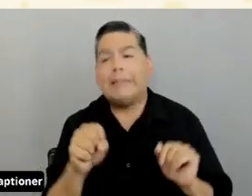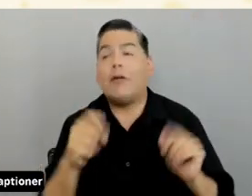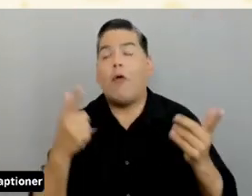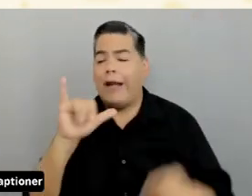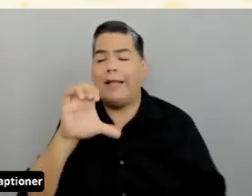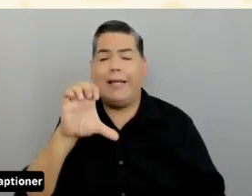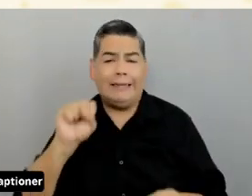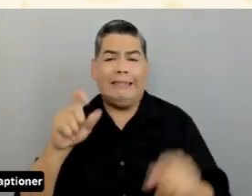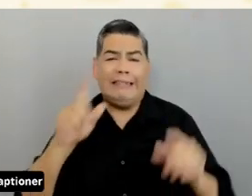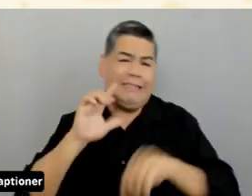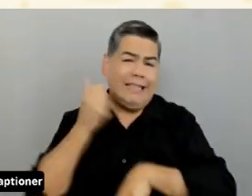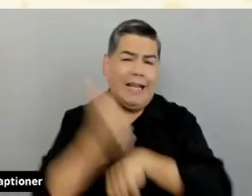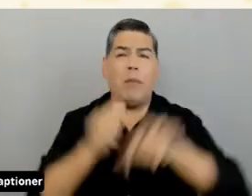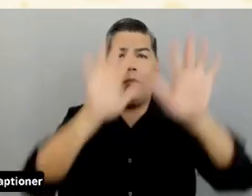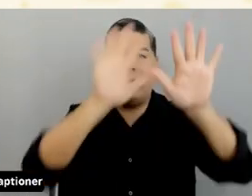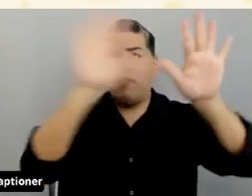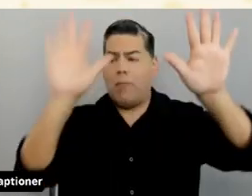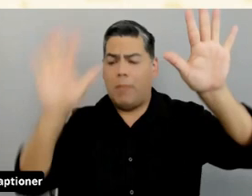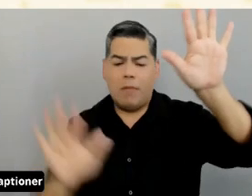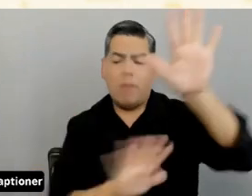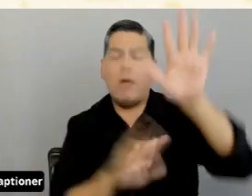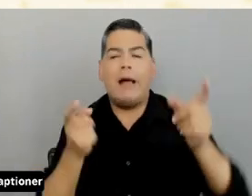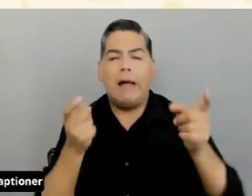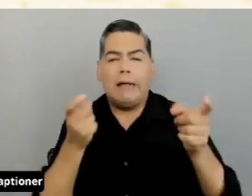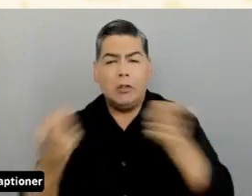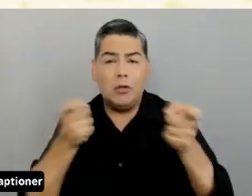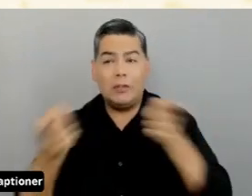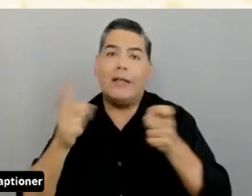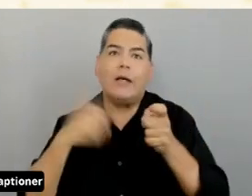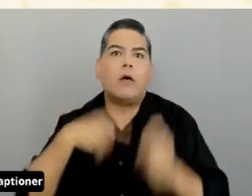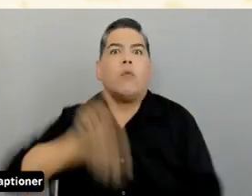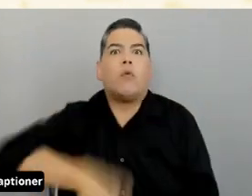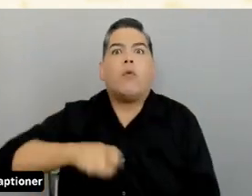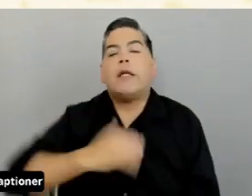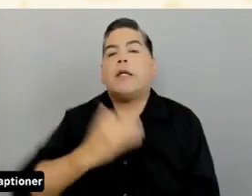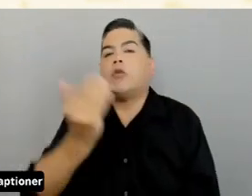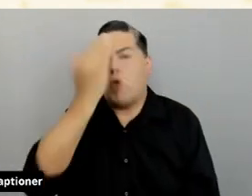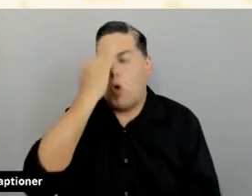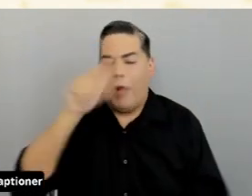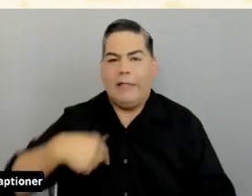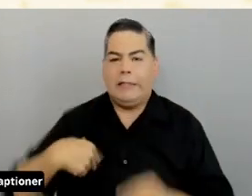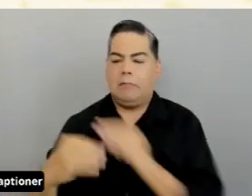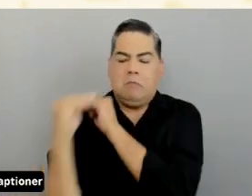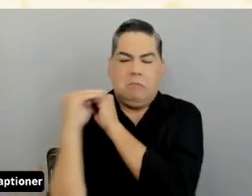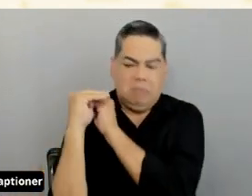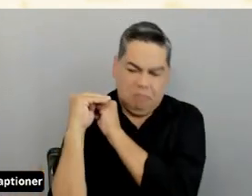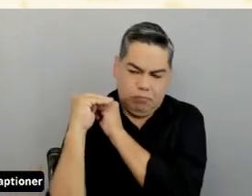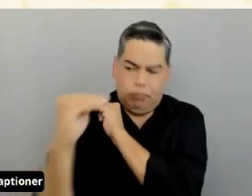our controls, it will be necessary to understand that consistency is the key.